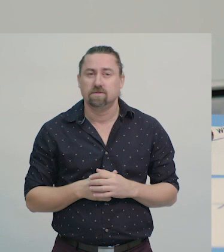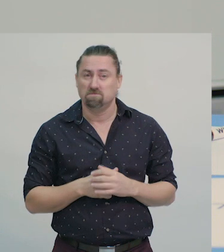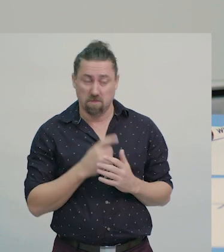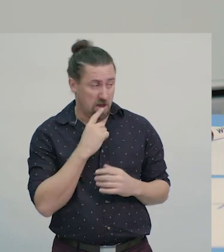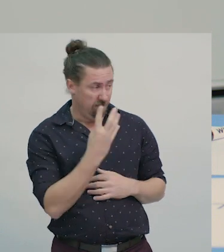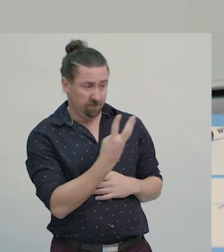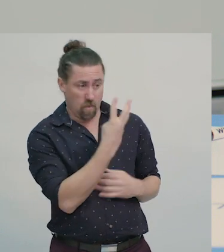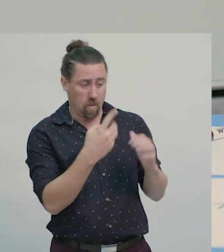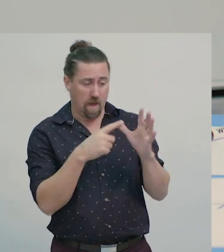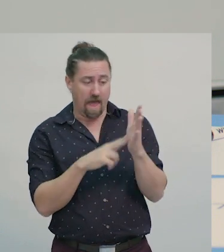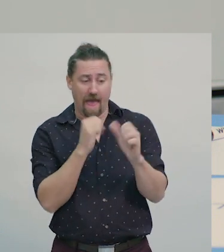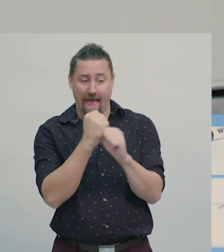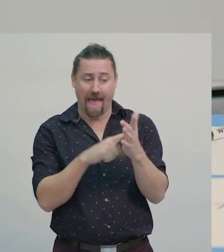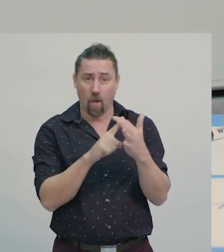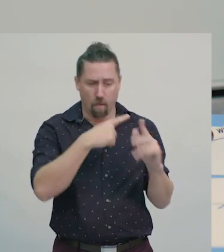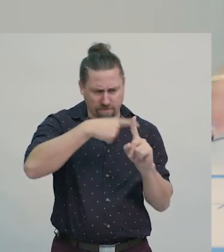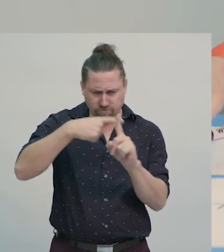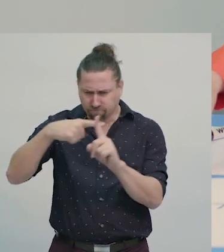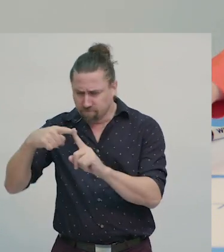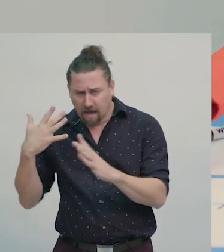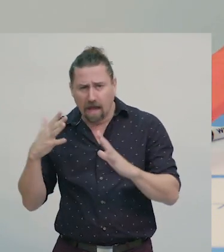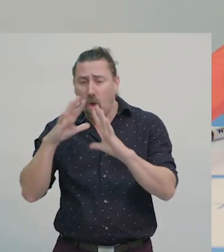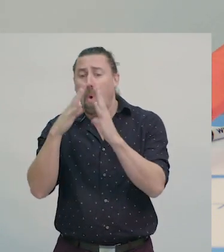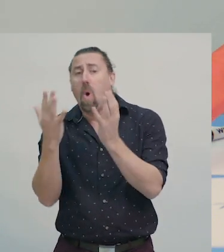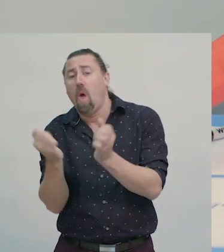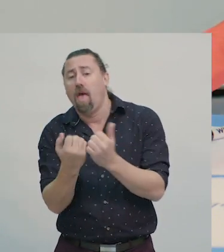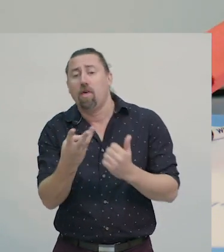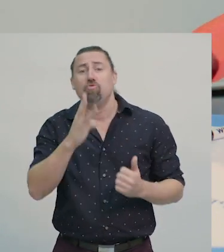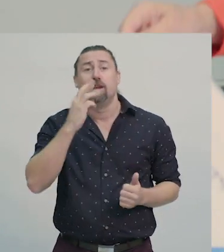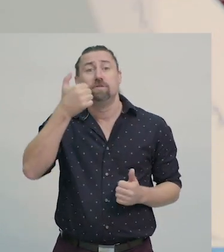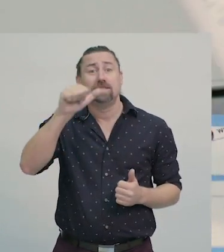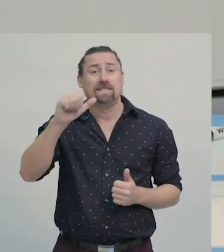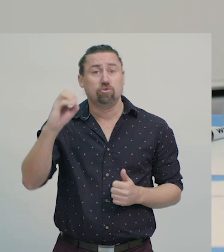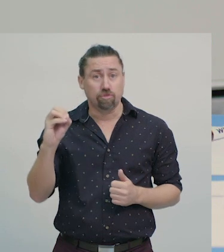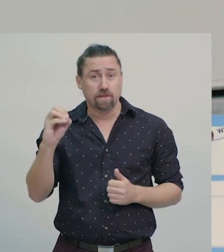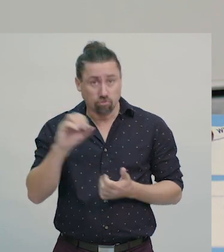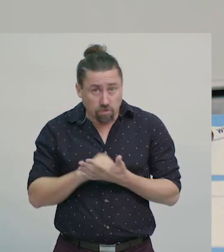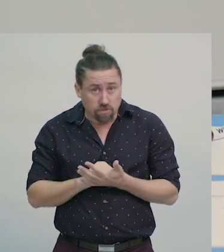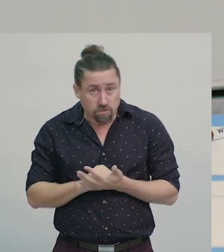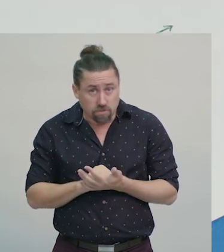and see if they add up to 360 degrees.